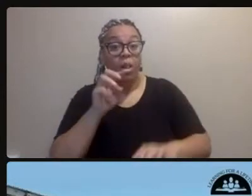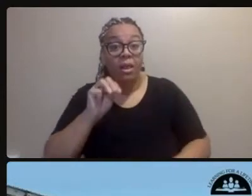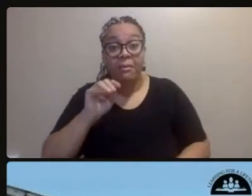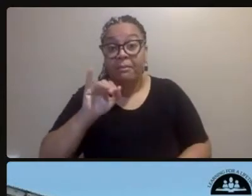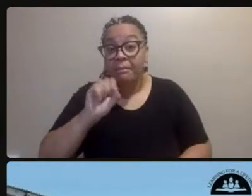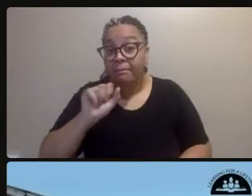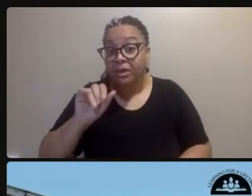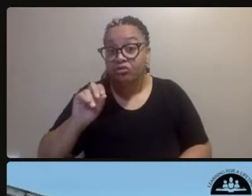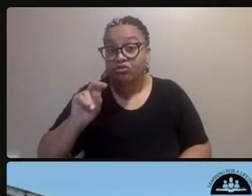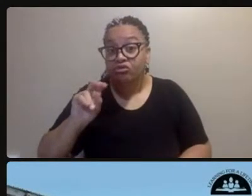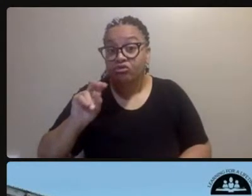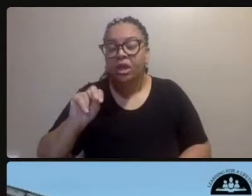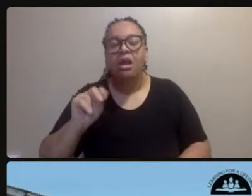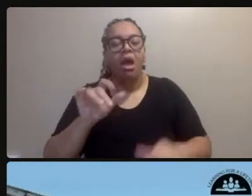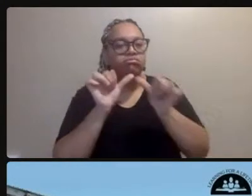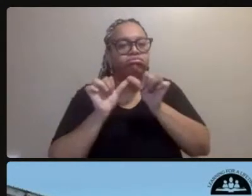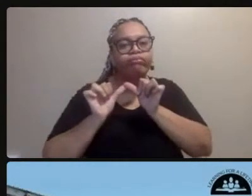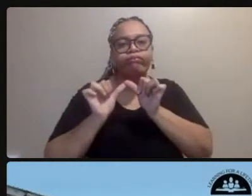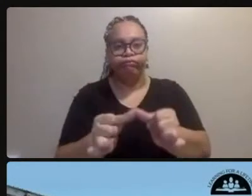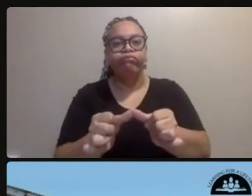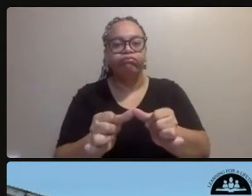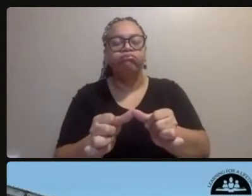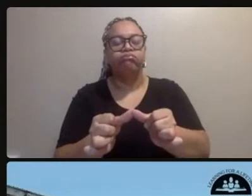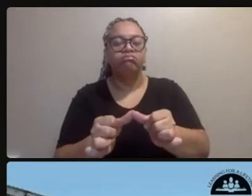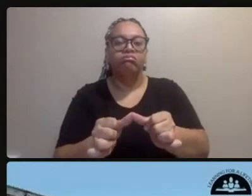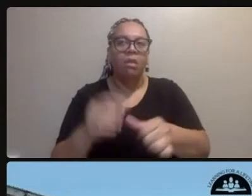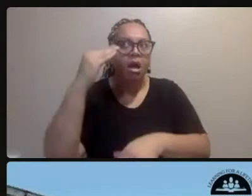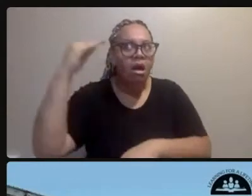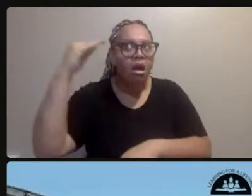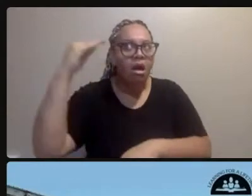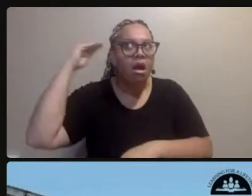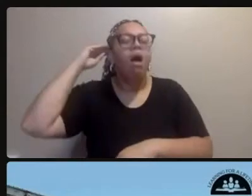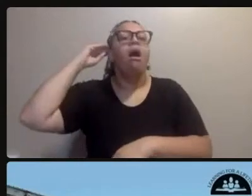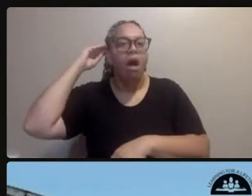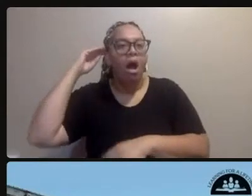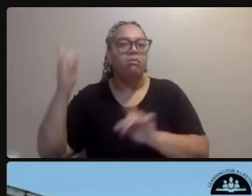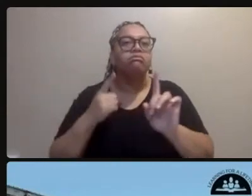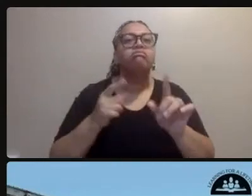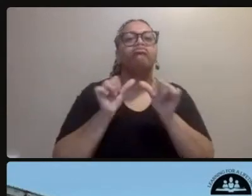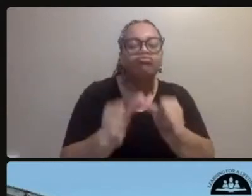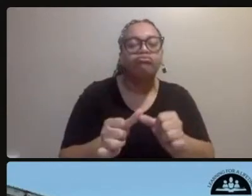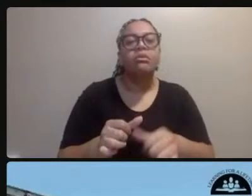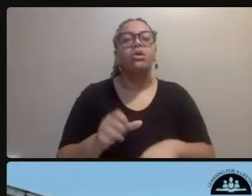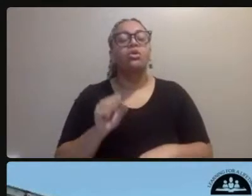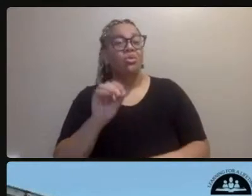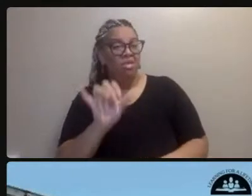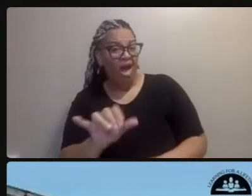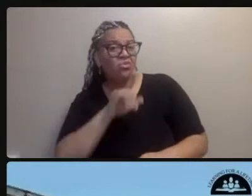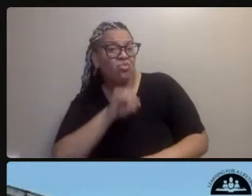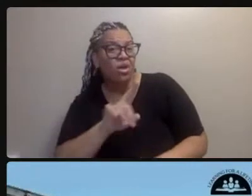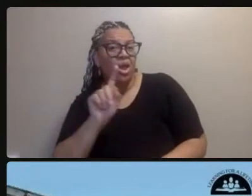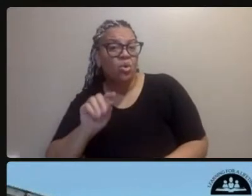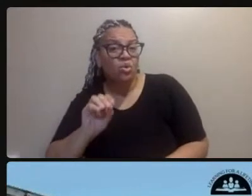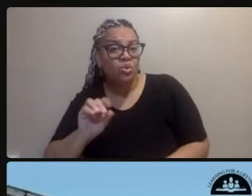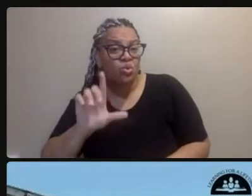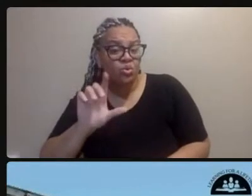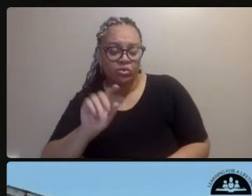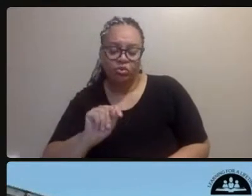SURE THAT YOU DON'T LOSE YOUR MISSION IN THE METRICS.